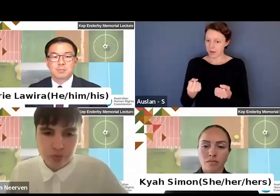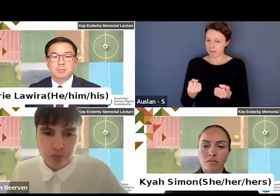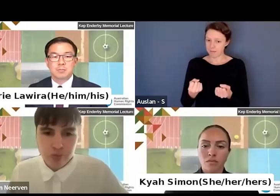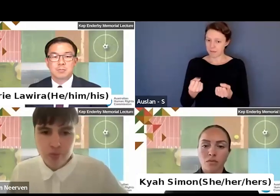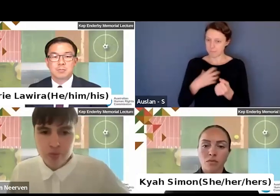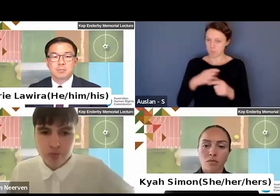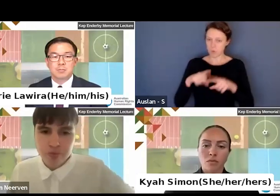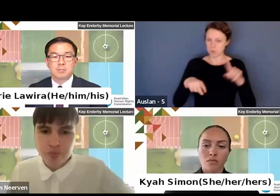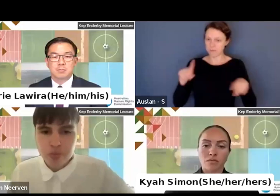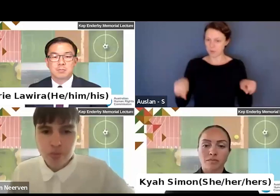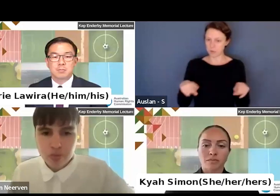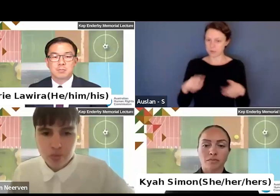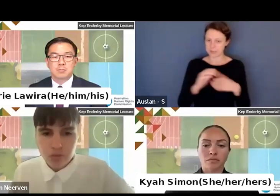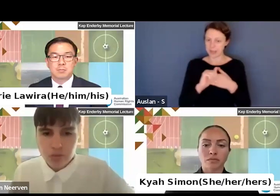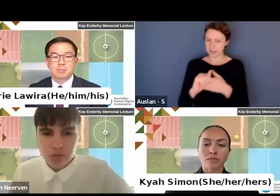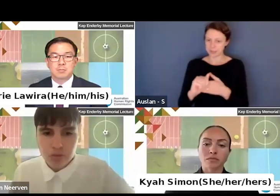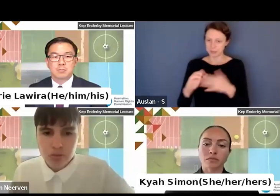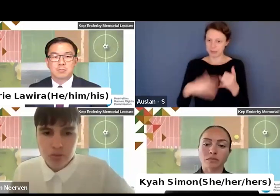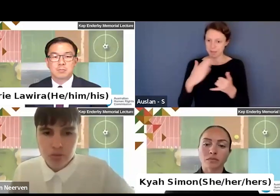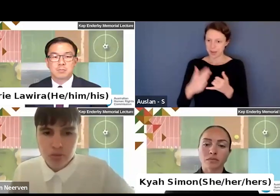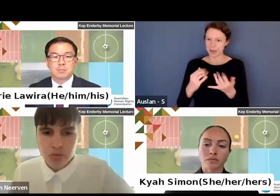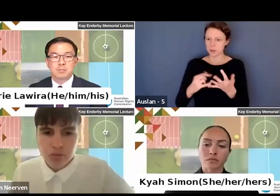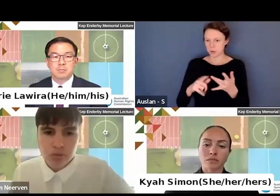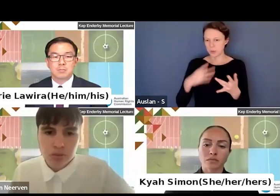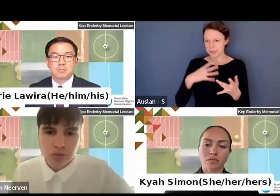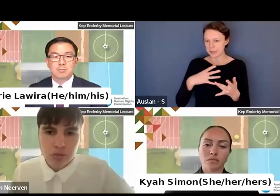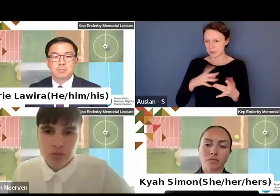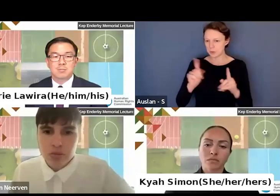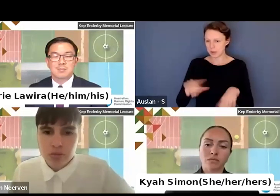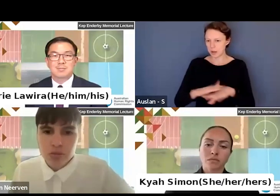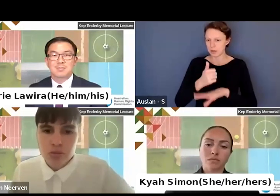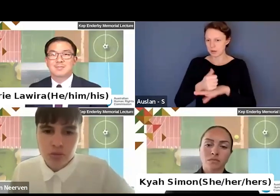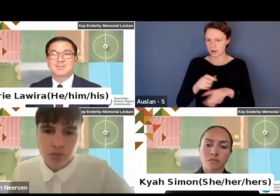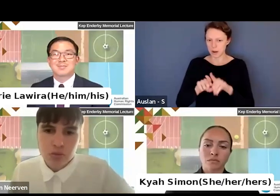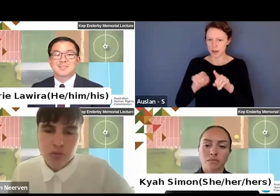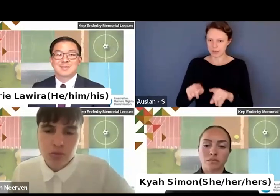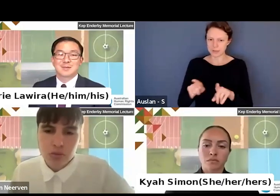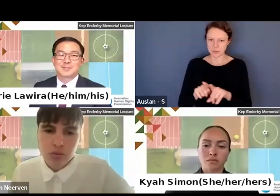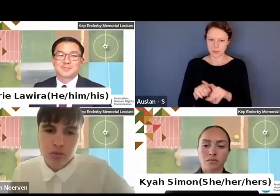working on those kind of initiatives here in Australia as well. I was also involved in the Victoria University Project